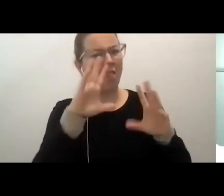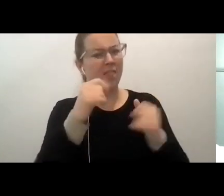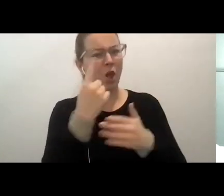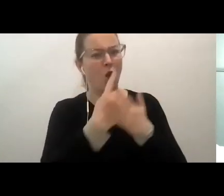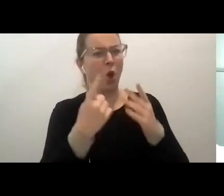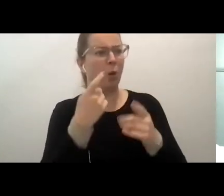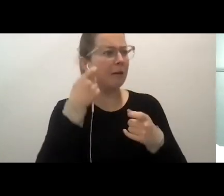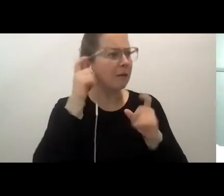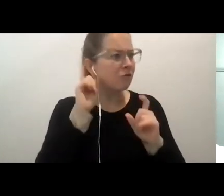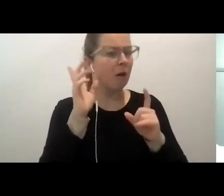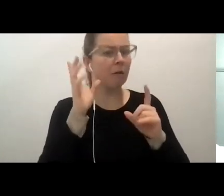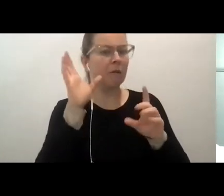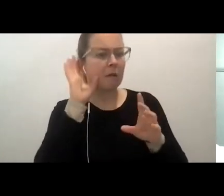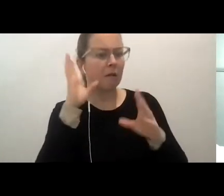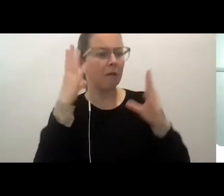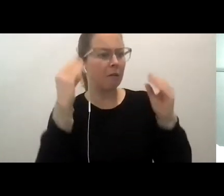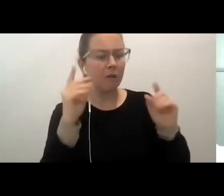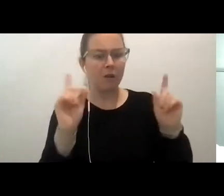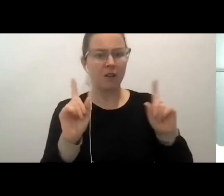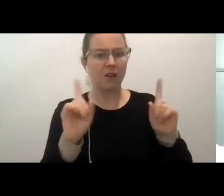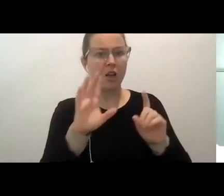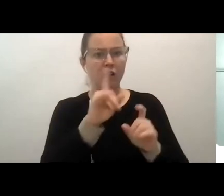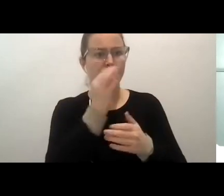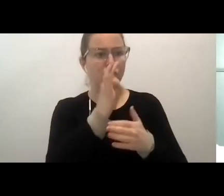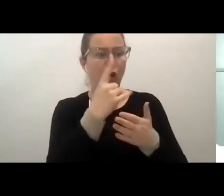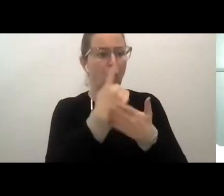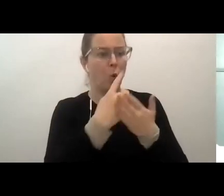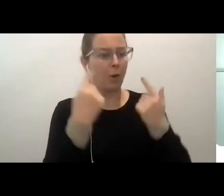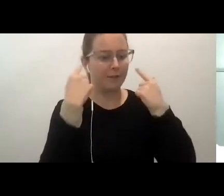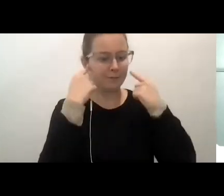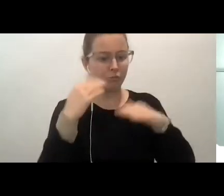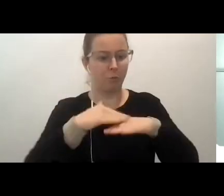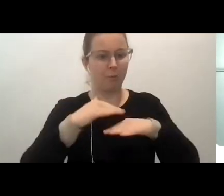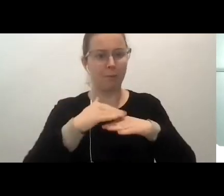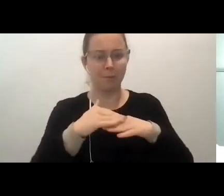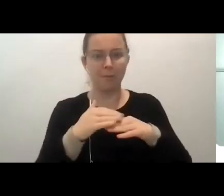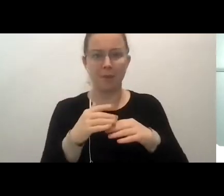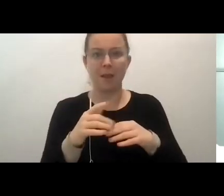that it's not just a physiological problem but that the negative impacts that living